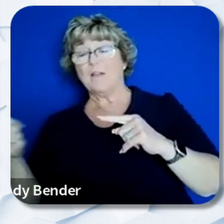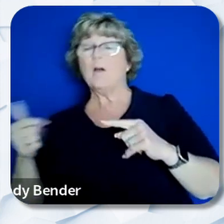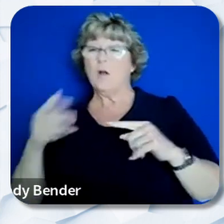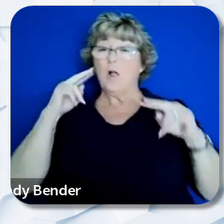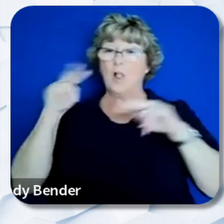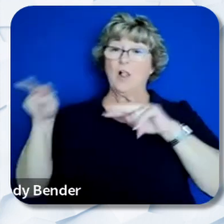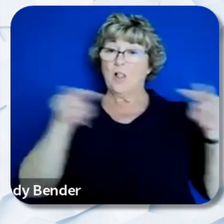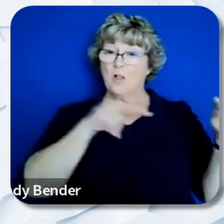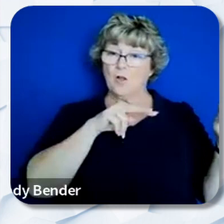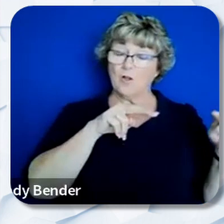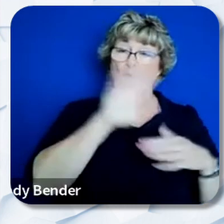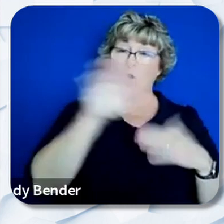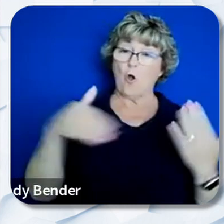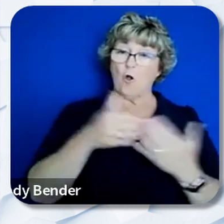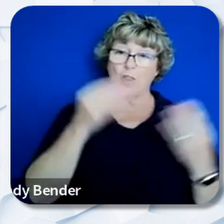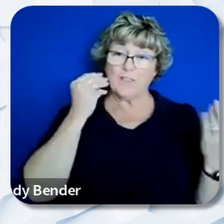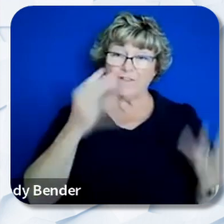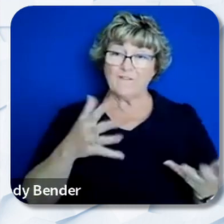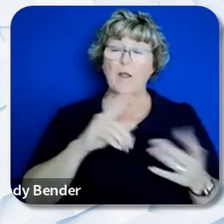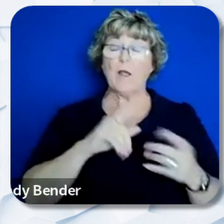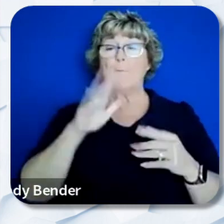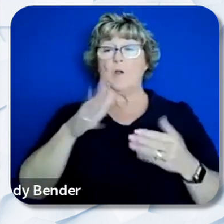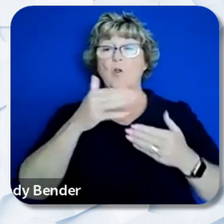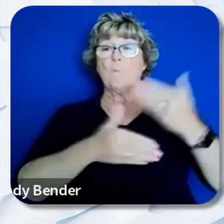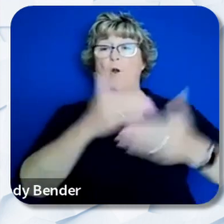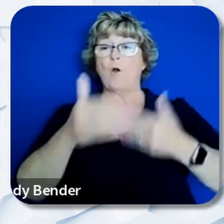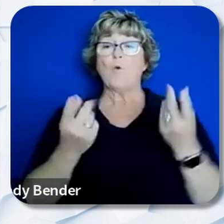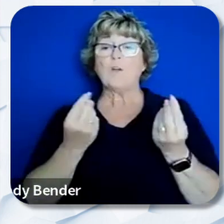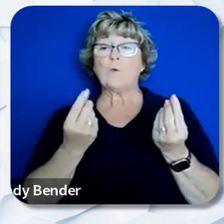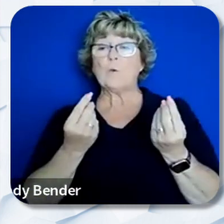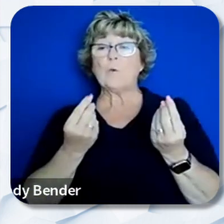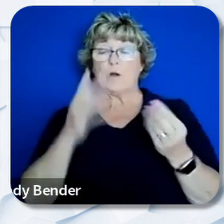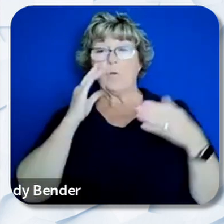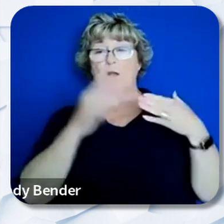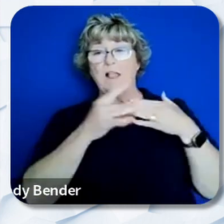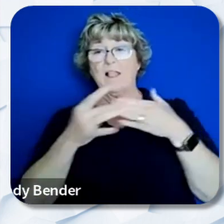that data initially. But your process, this process, will kind of lead you down a path